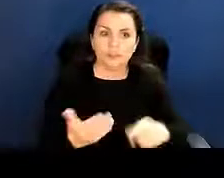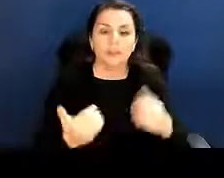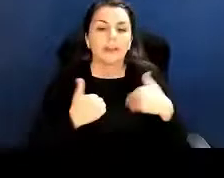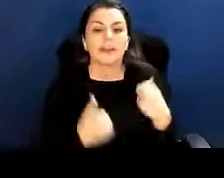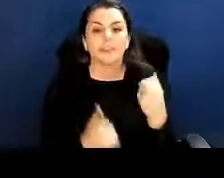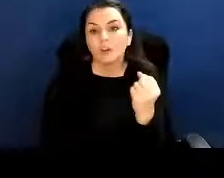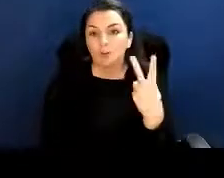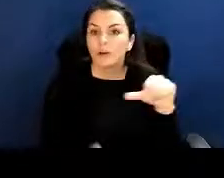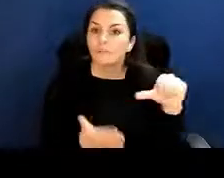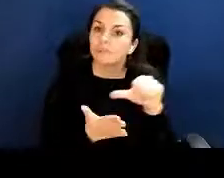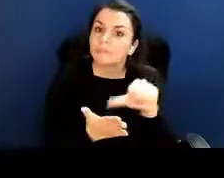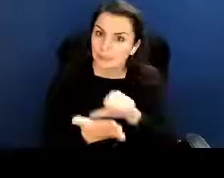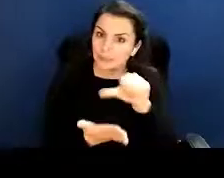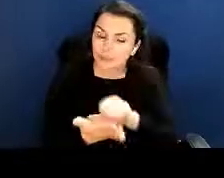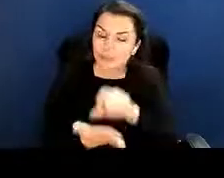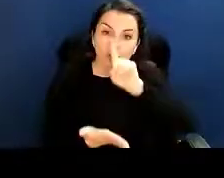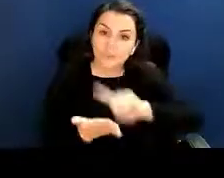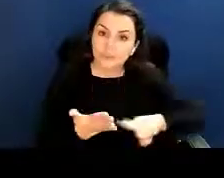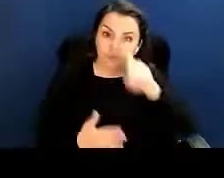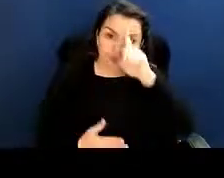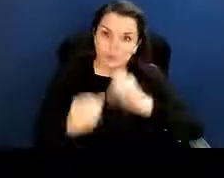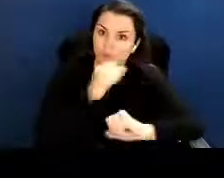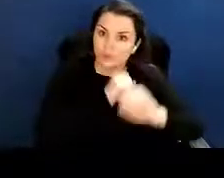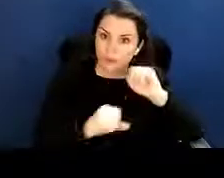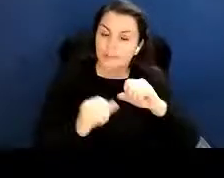where you'll describe the research that you plan to do.